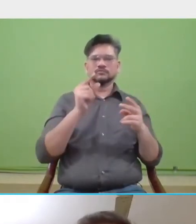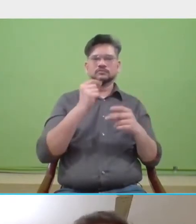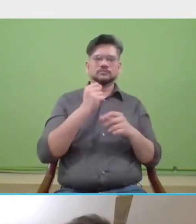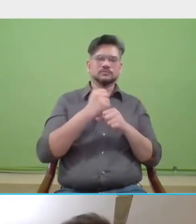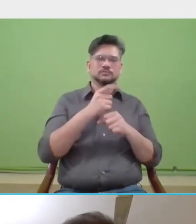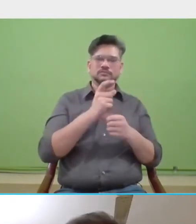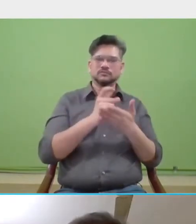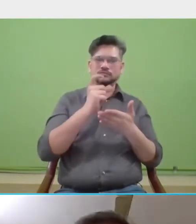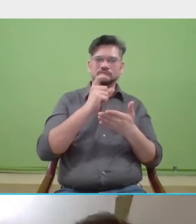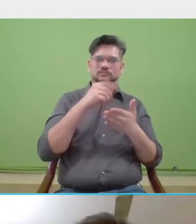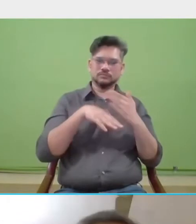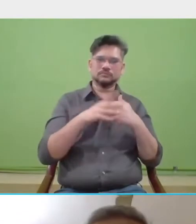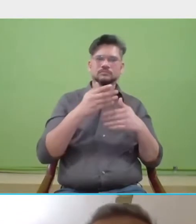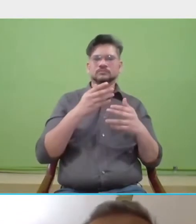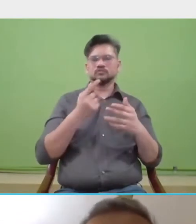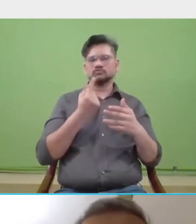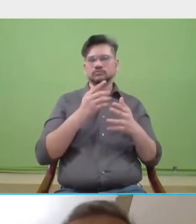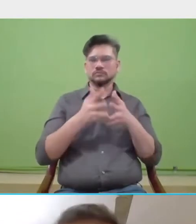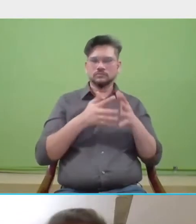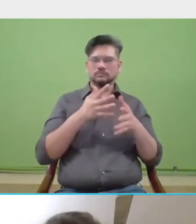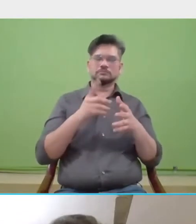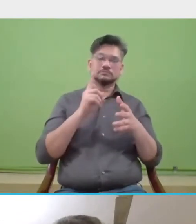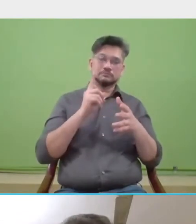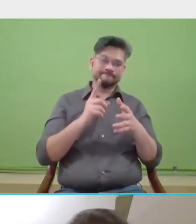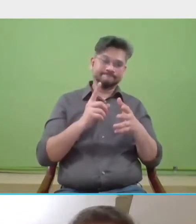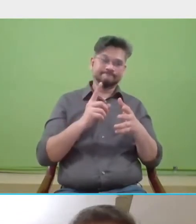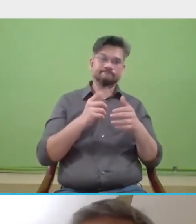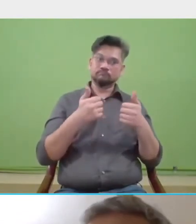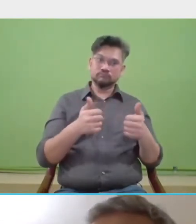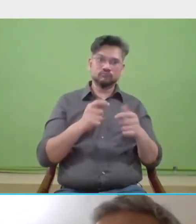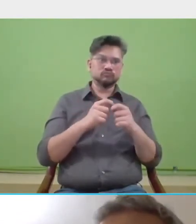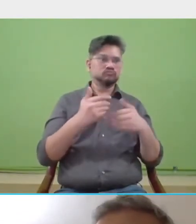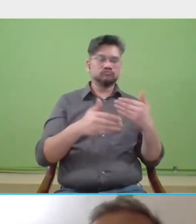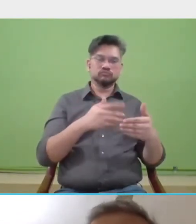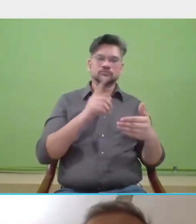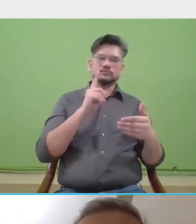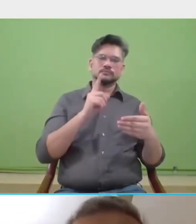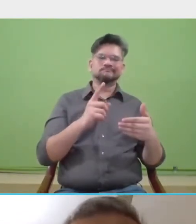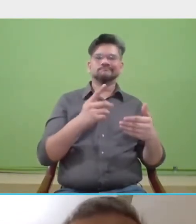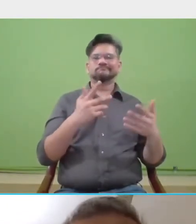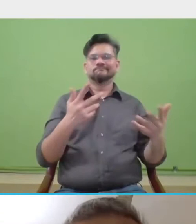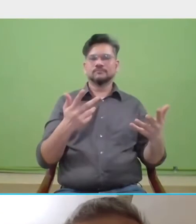so it worked but then many things like many other things like in our country it did not work for